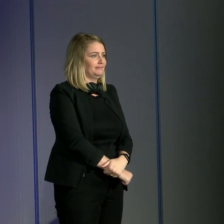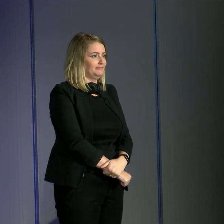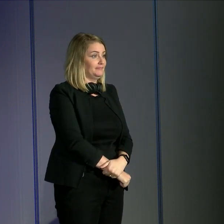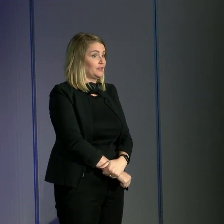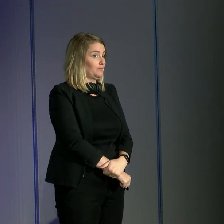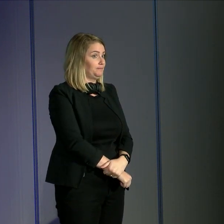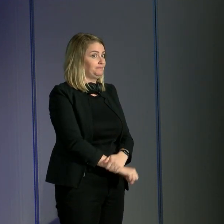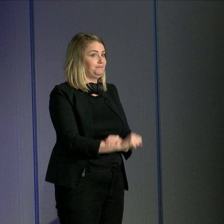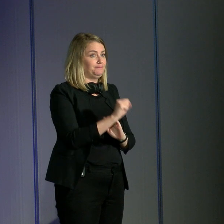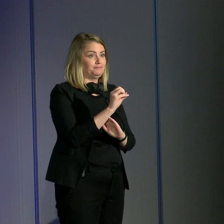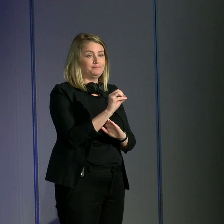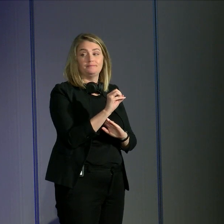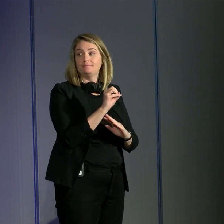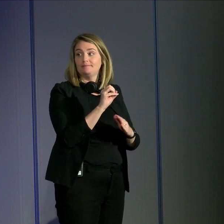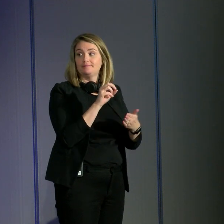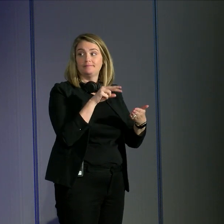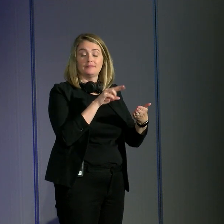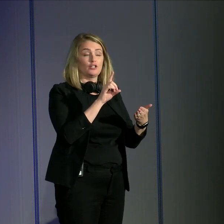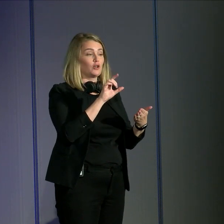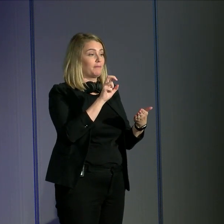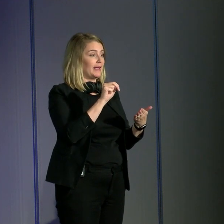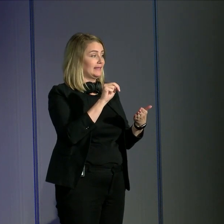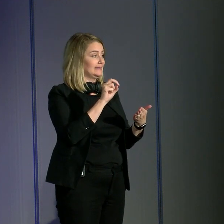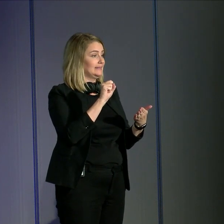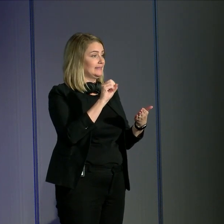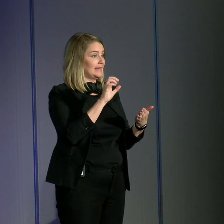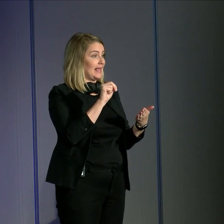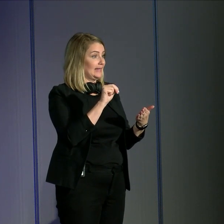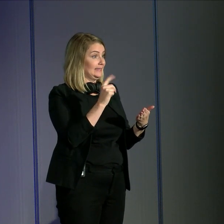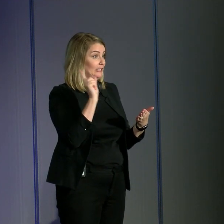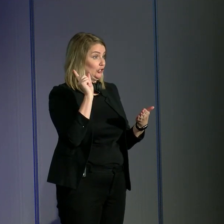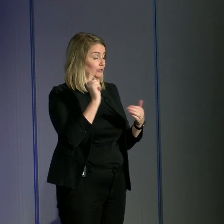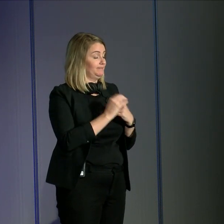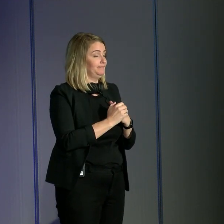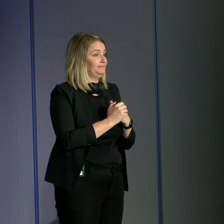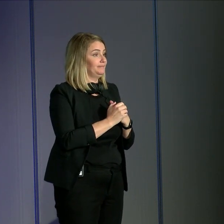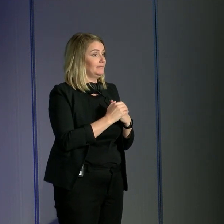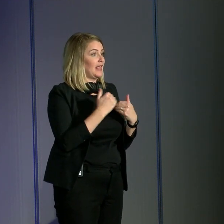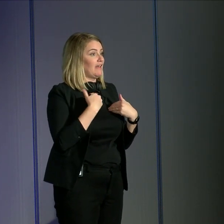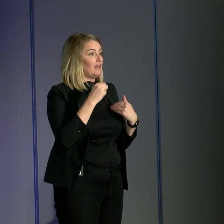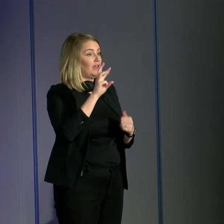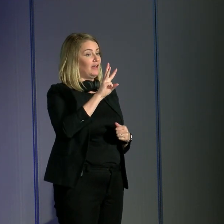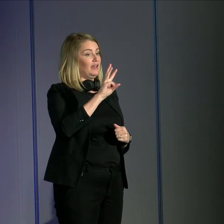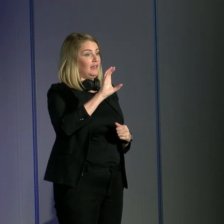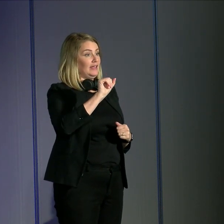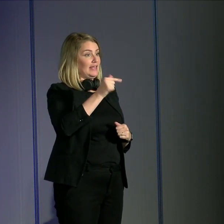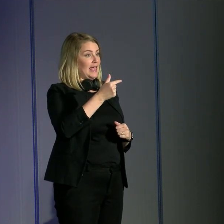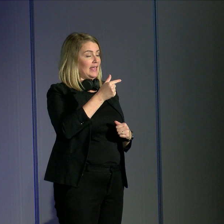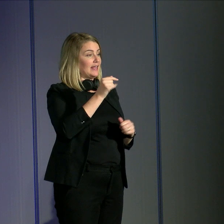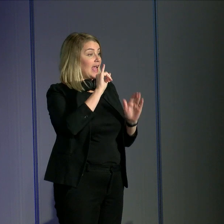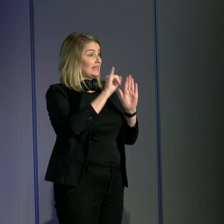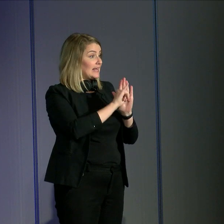So looking at a domain scan here, we've got our WCAG density score which is essentially